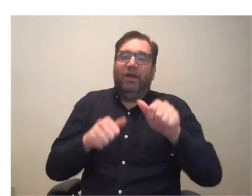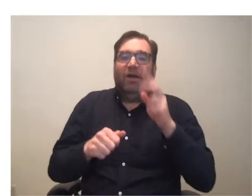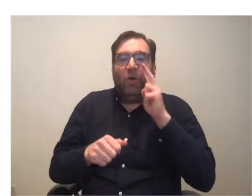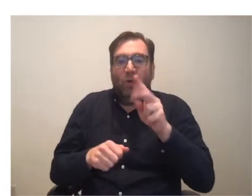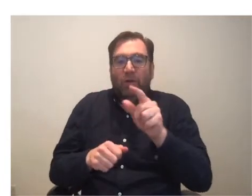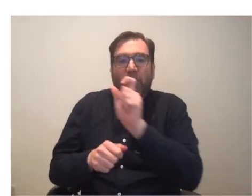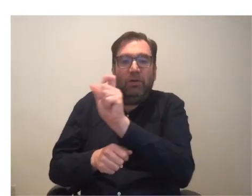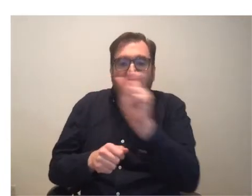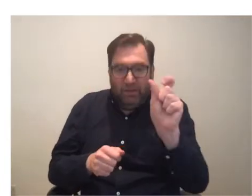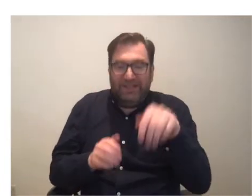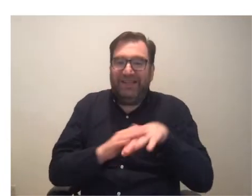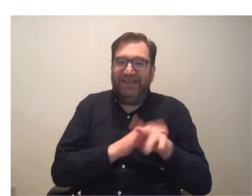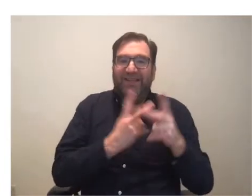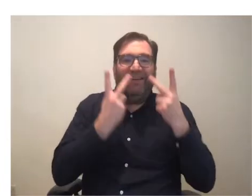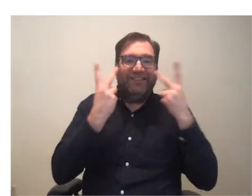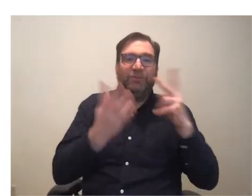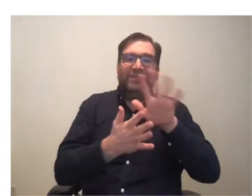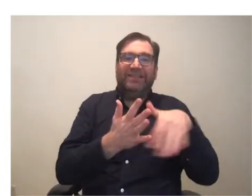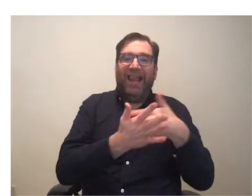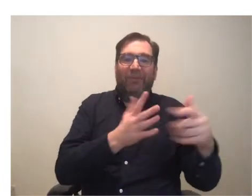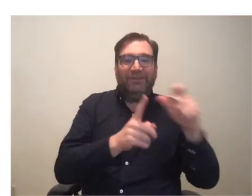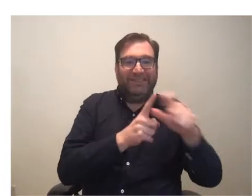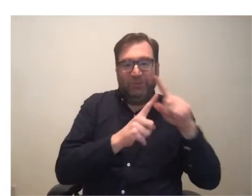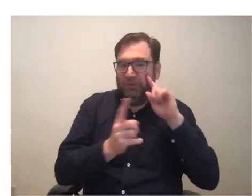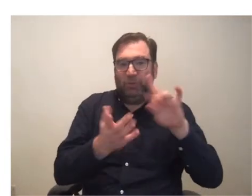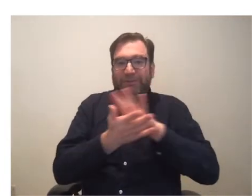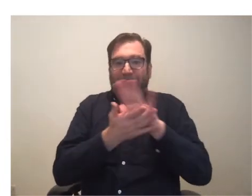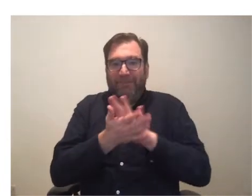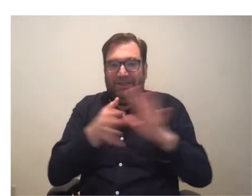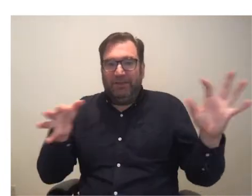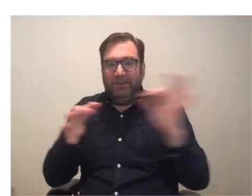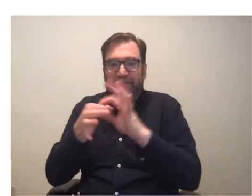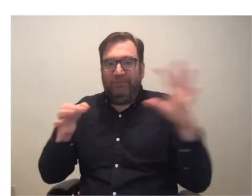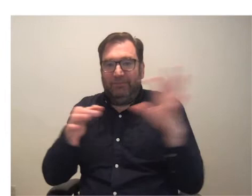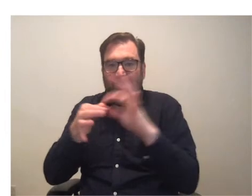and finally looking up words in visual sign language dictionaries.